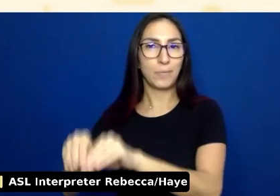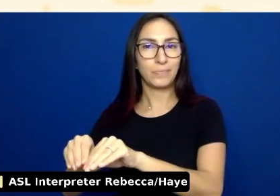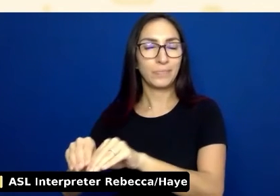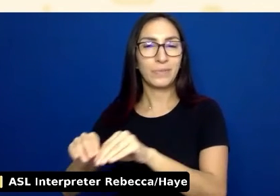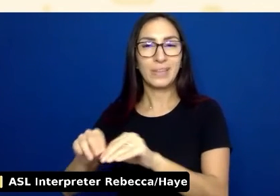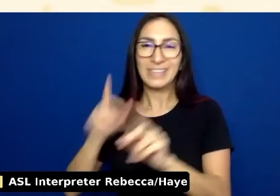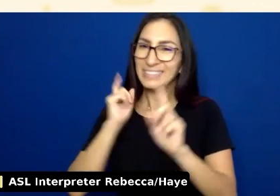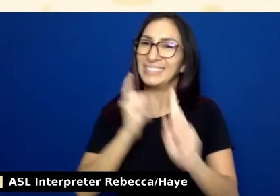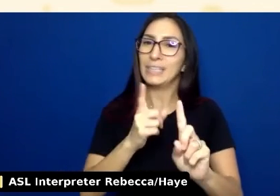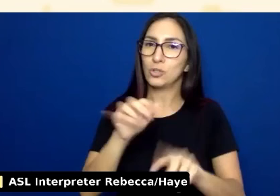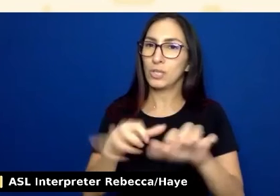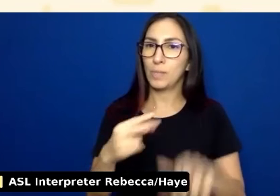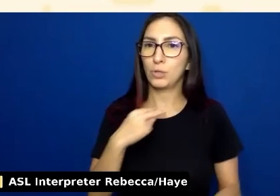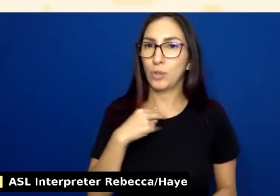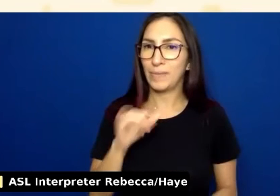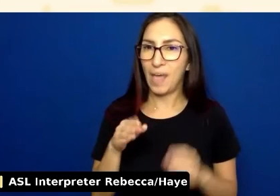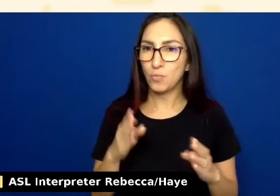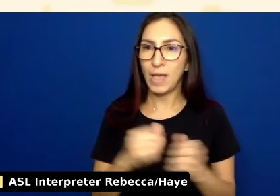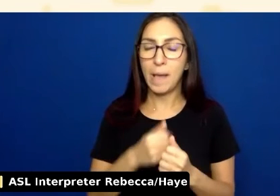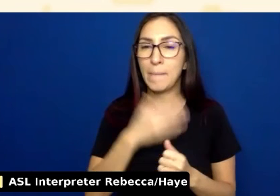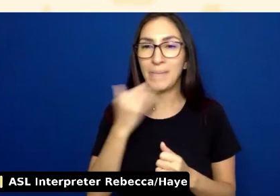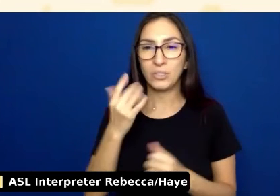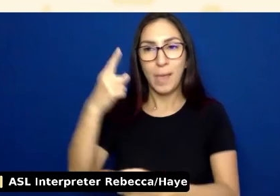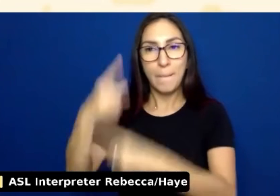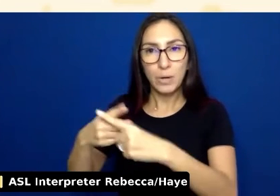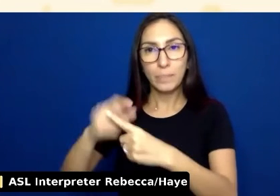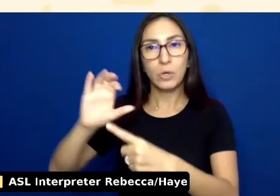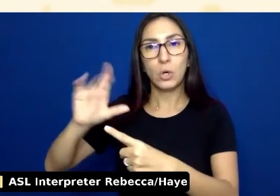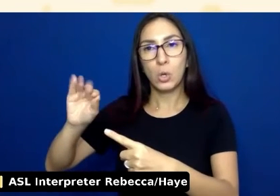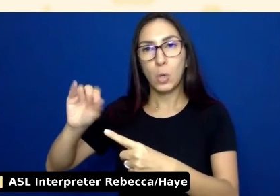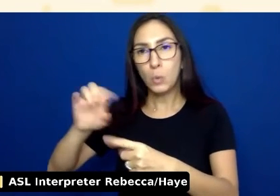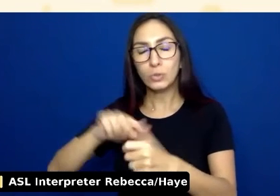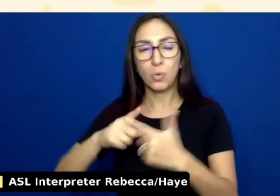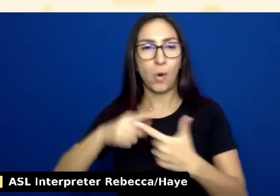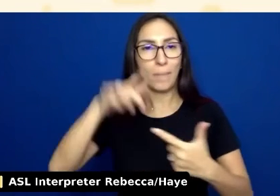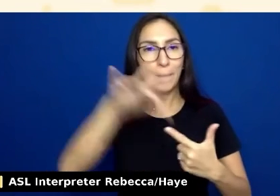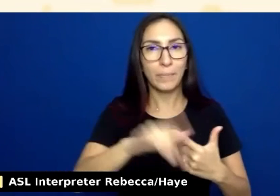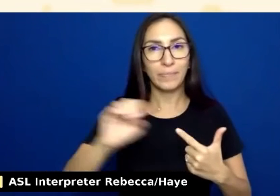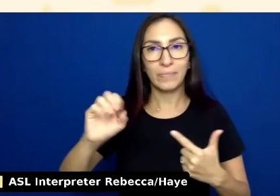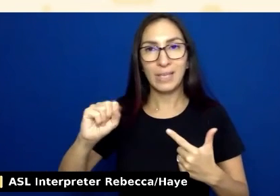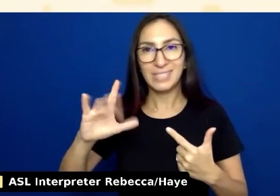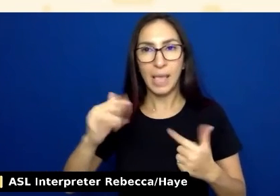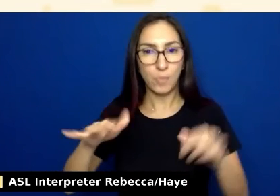Is the best way a close button? Should it be the escape key? Maybe a combination of both or an alternative?